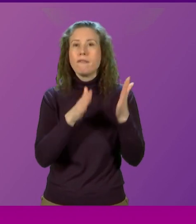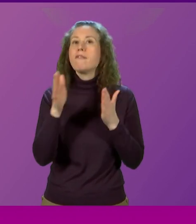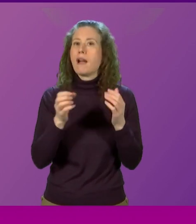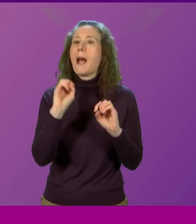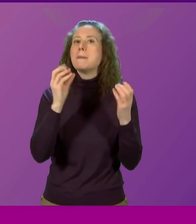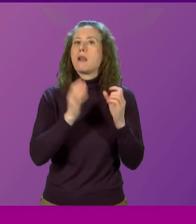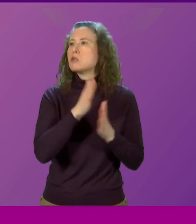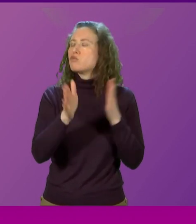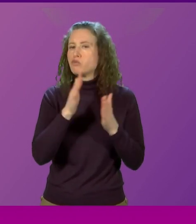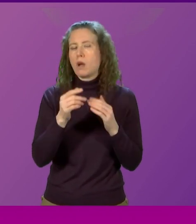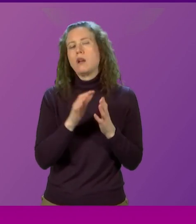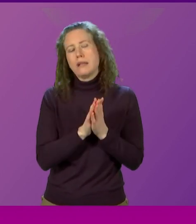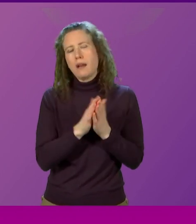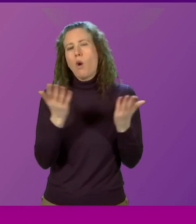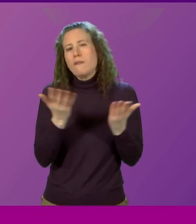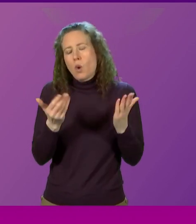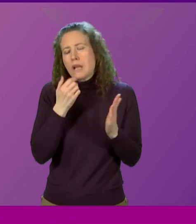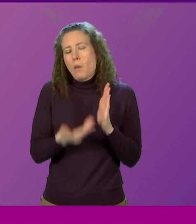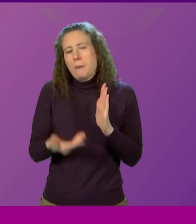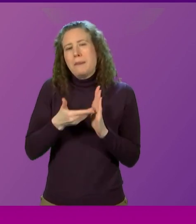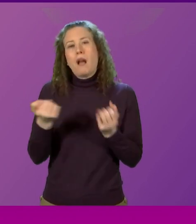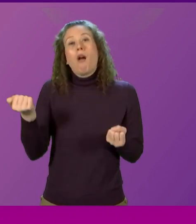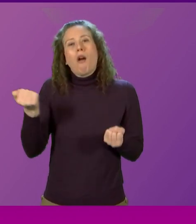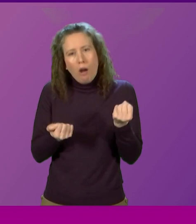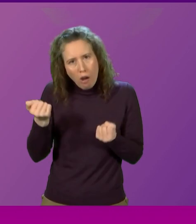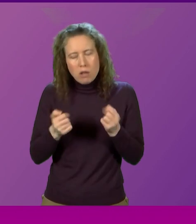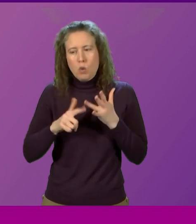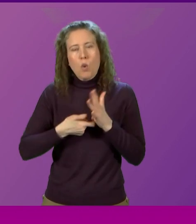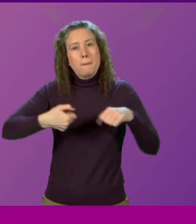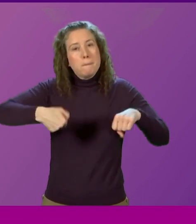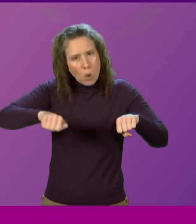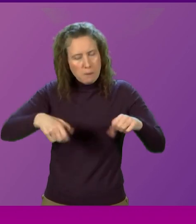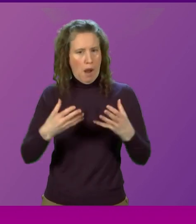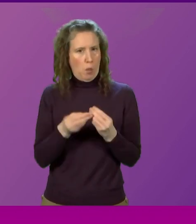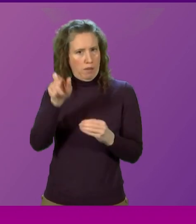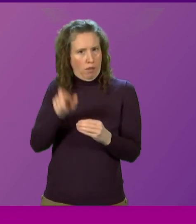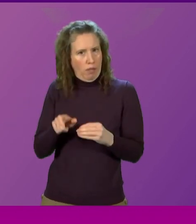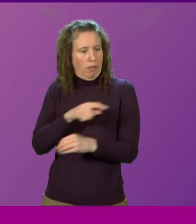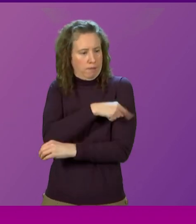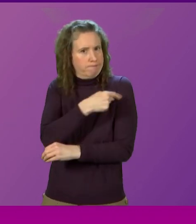In addition, there will be paramedic cars or motorbikes that are routinely single crewed